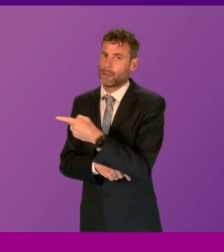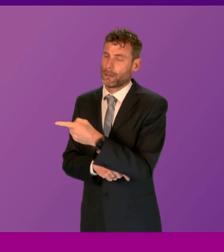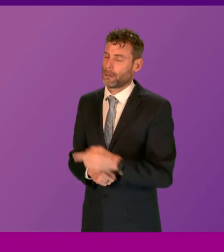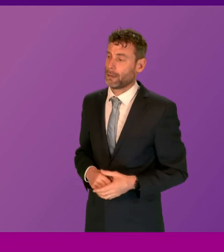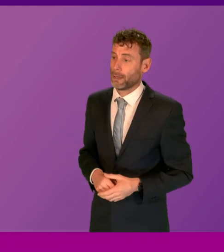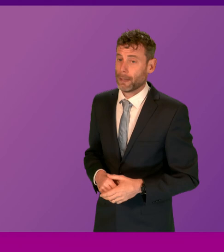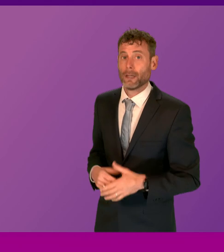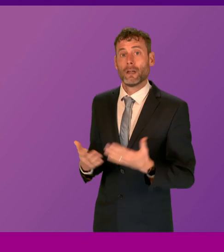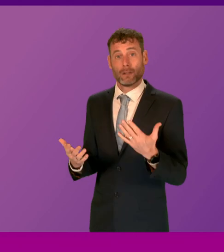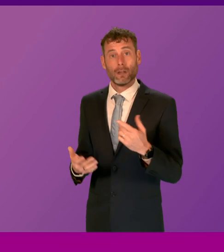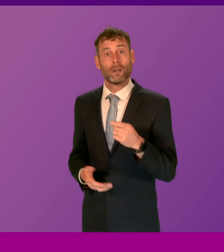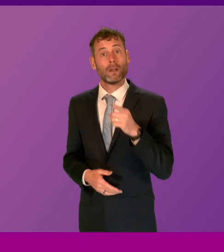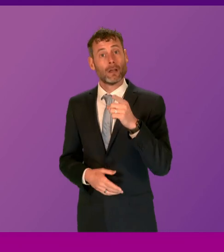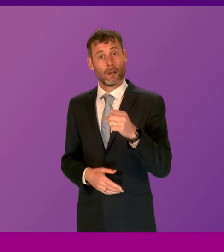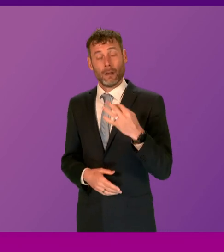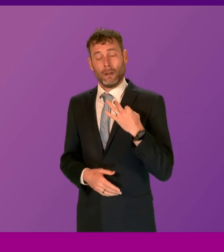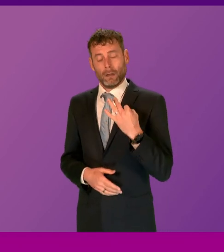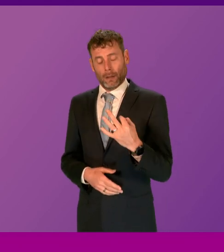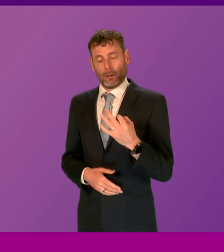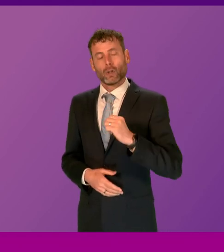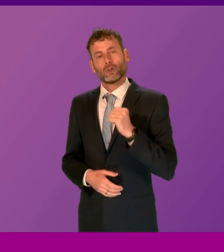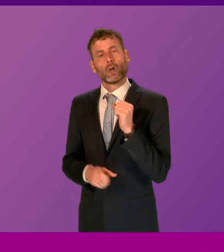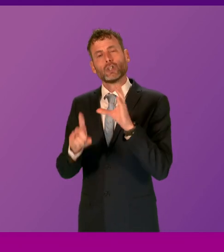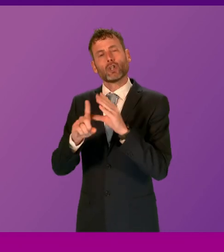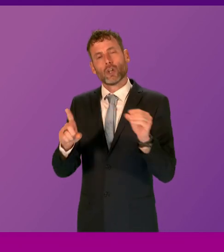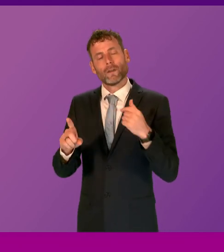On behalf of the Scottish Conservatives, I, too, pay tribute to Nick Sheridan.